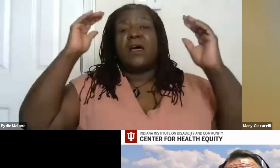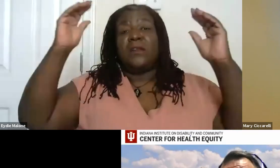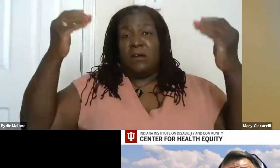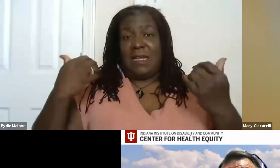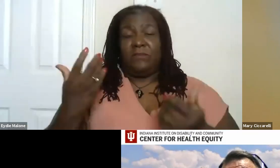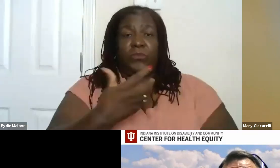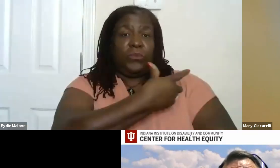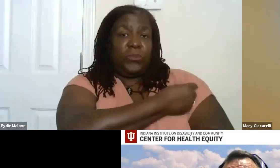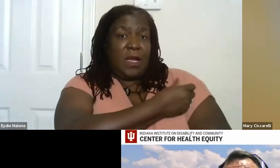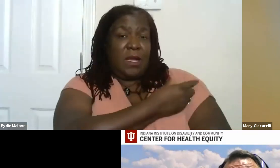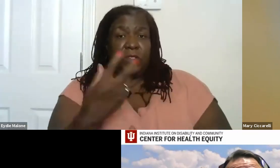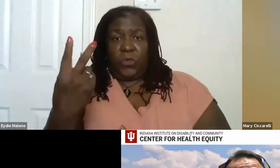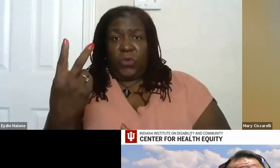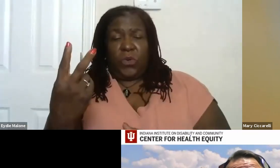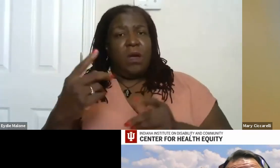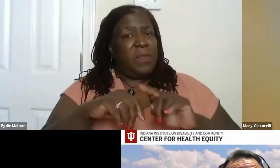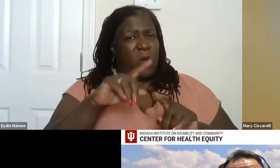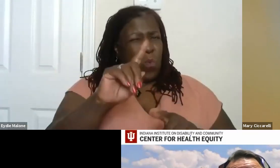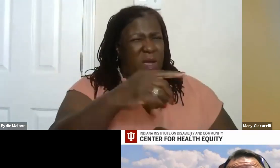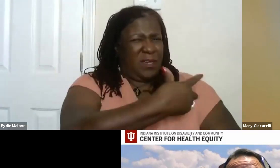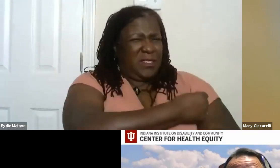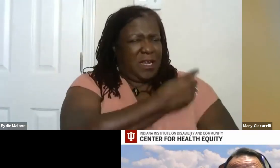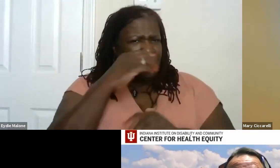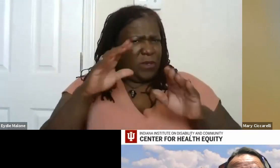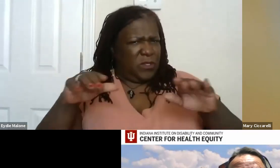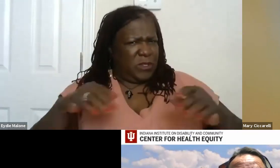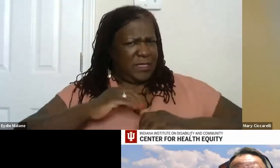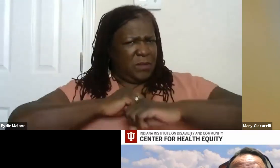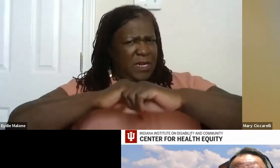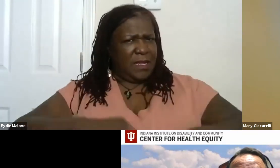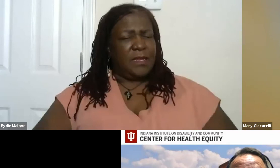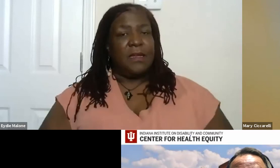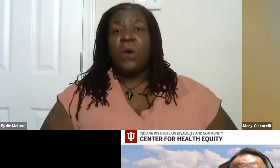one shot sufficient protection against COVID? DR. MARY CICCARELLI: It is the current recommendation